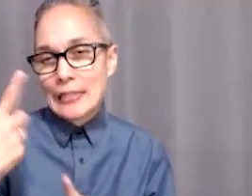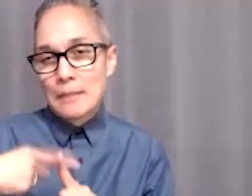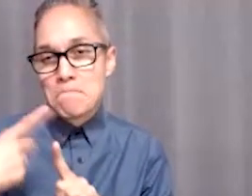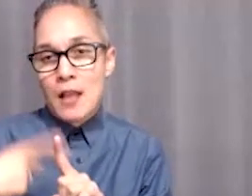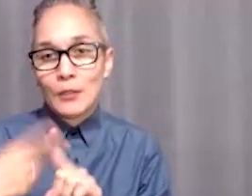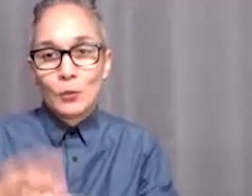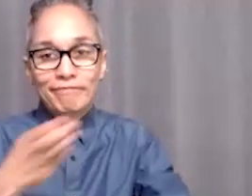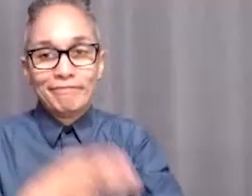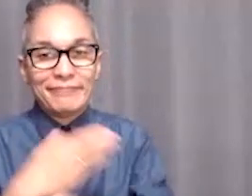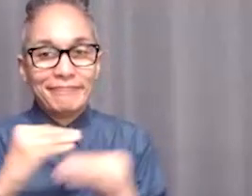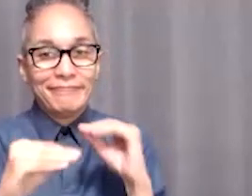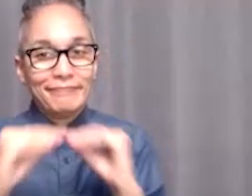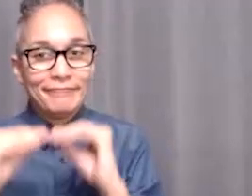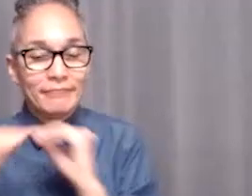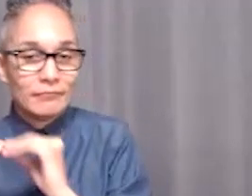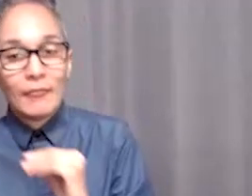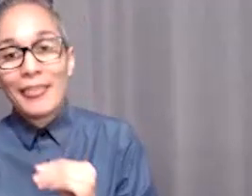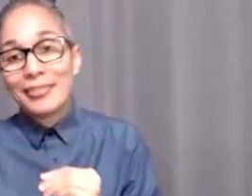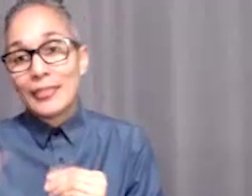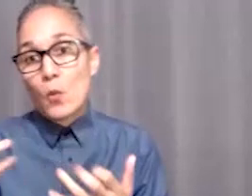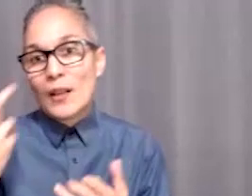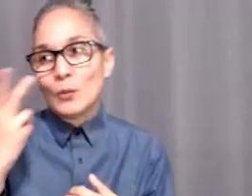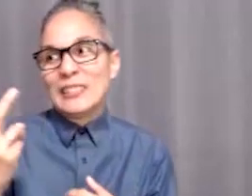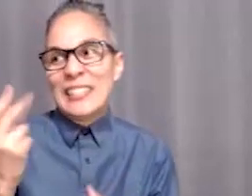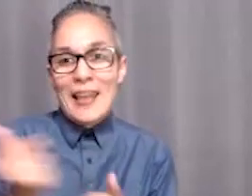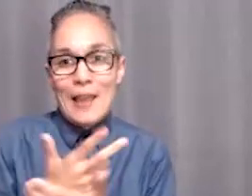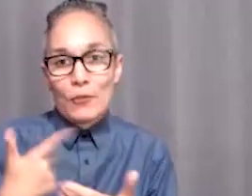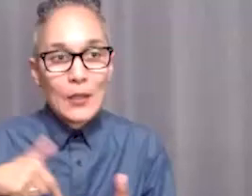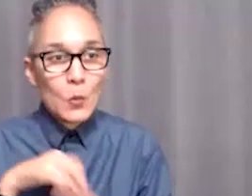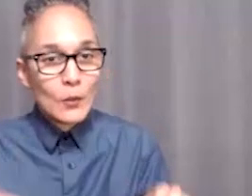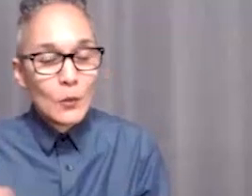So they want to see all the things that we're doing as a college to improve.